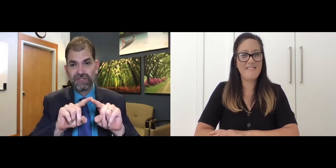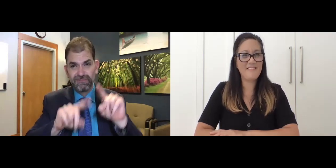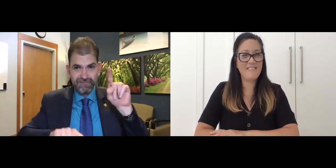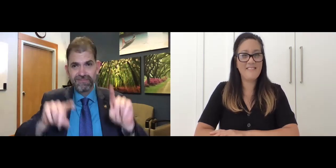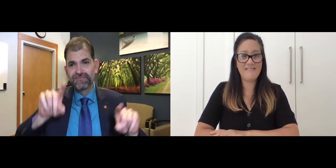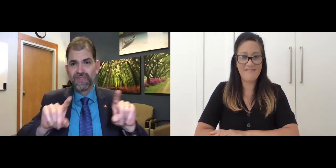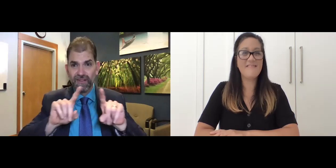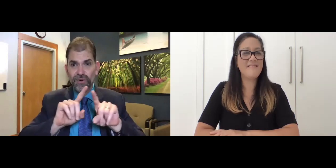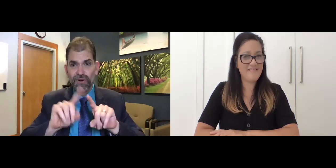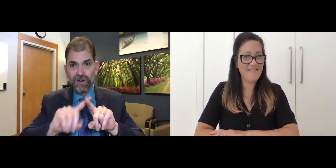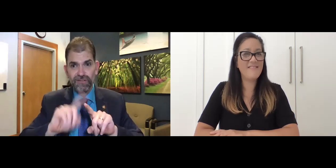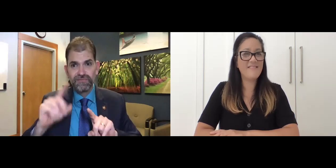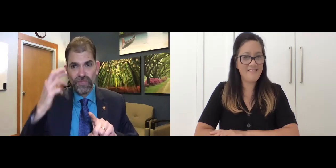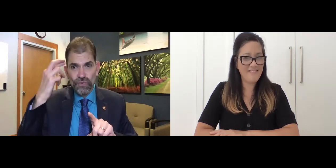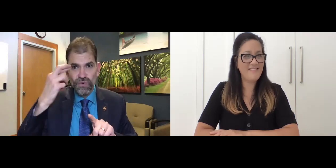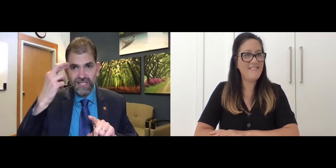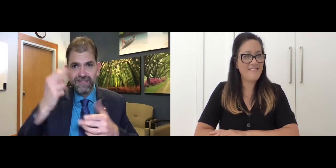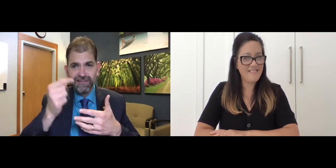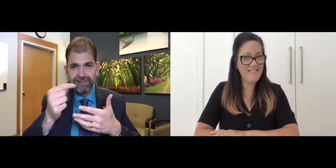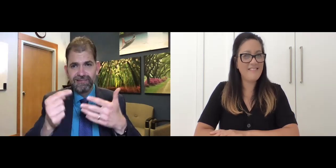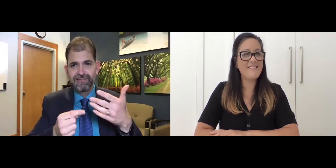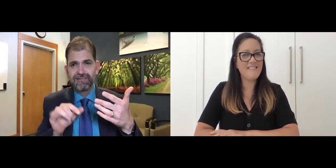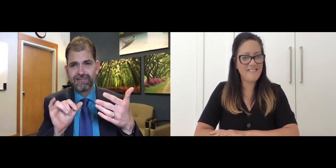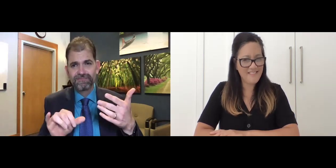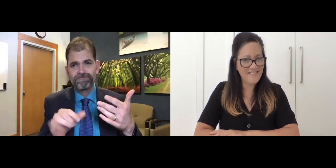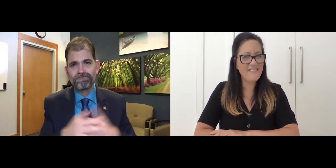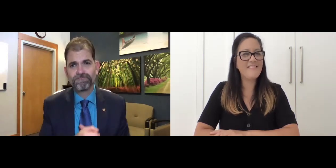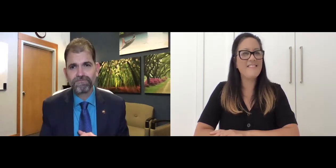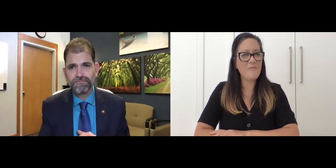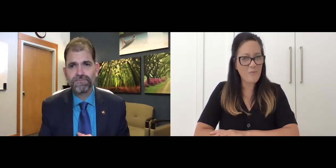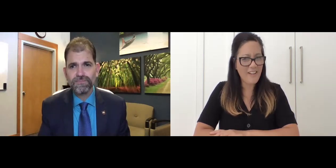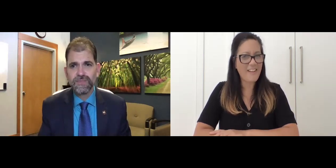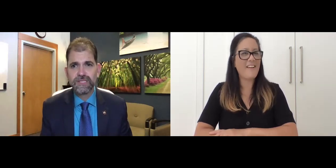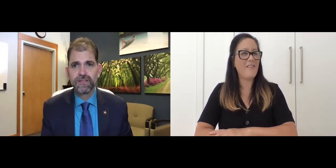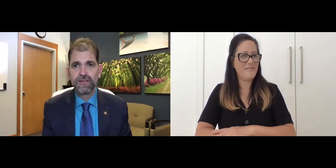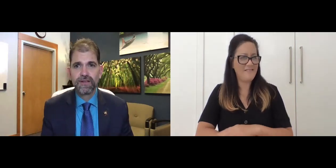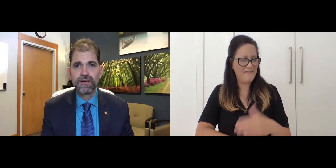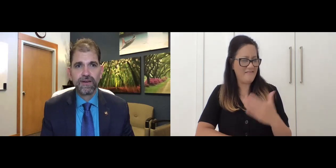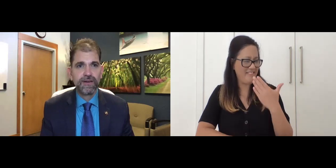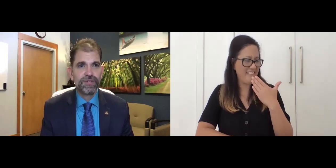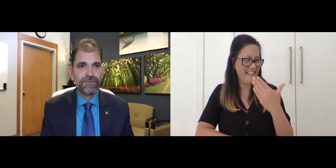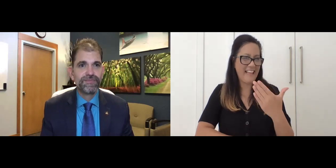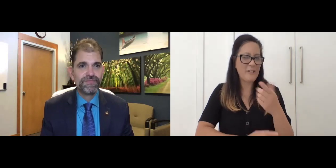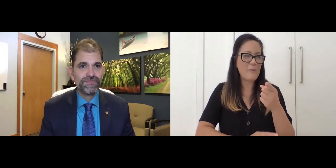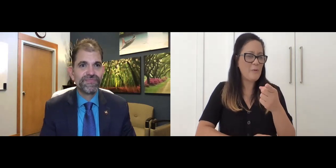So evaluations can vary. We do them for a variety of reasons.